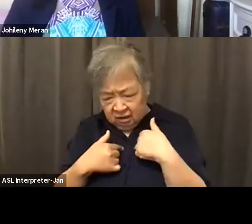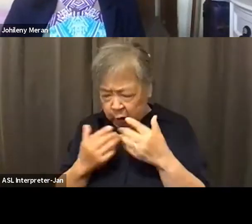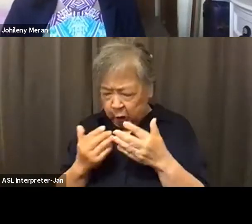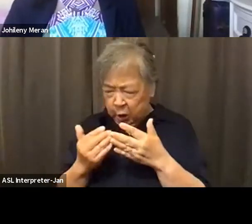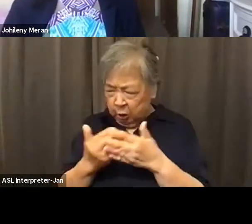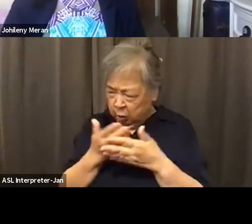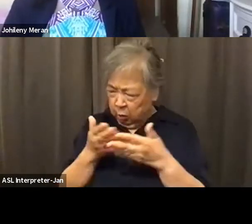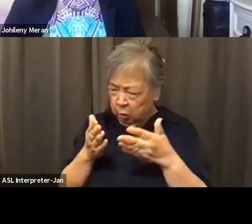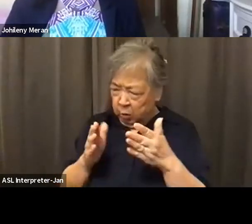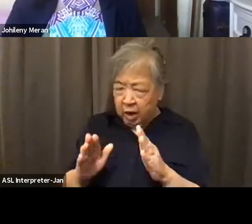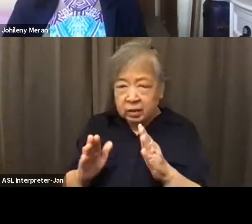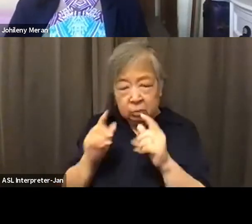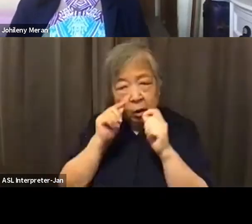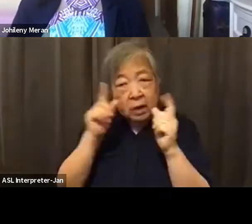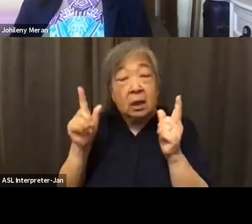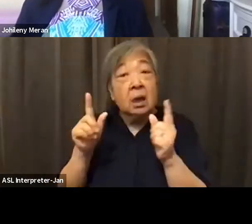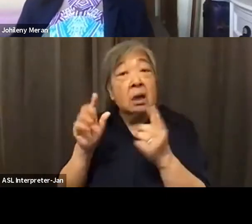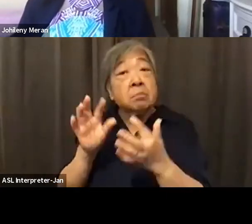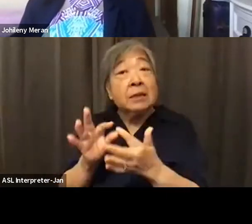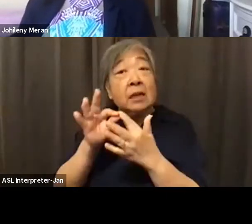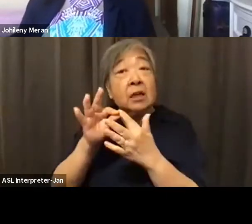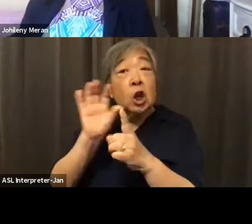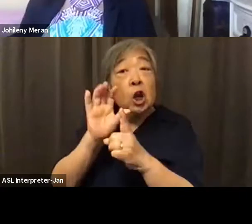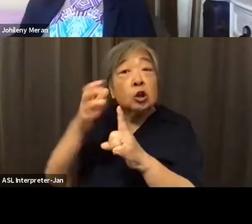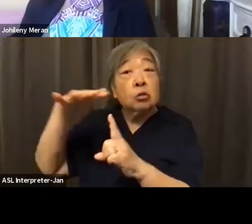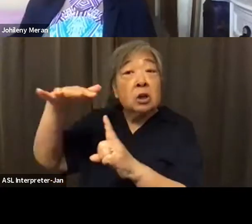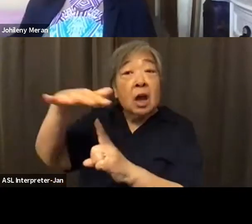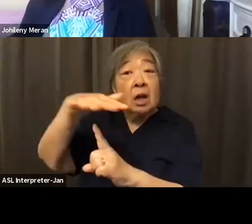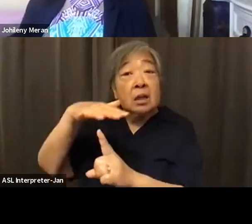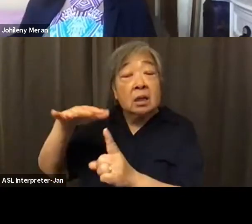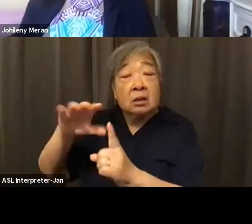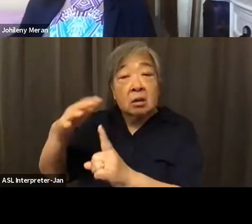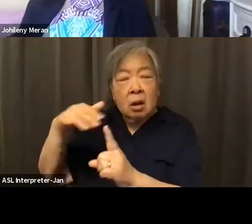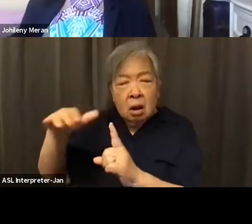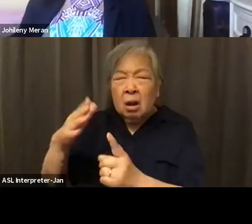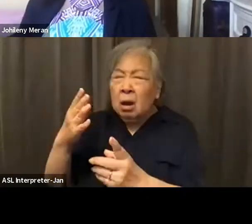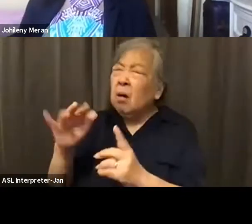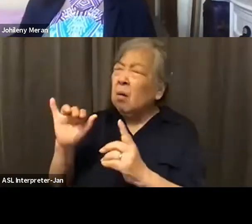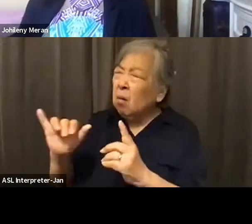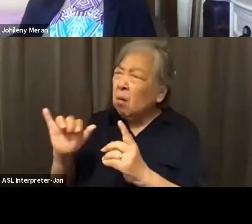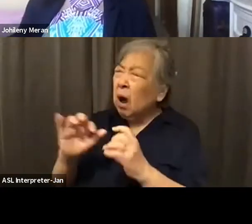especially in new cultural contexts, we might find how local people, the way that local